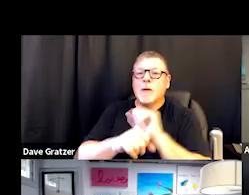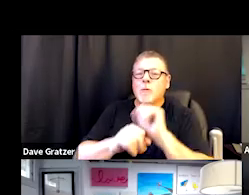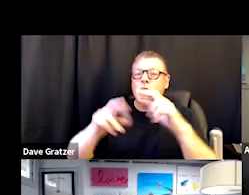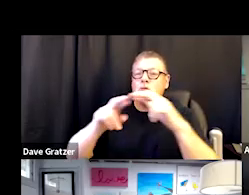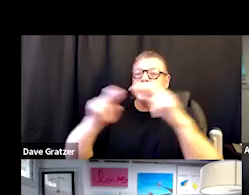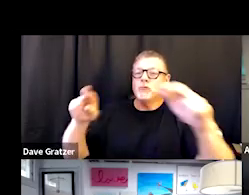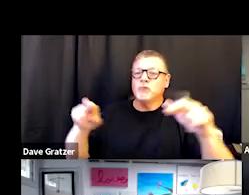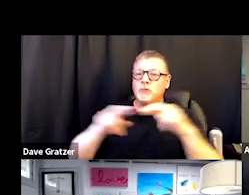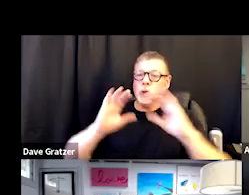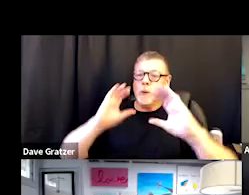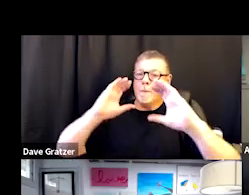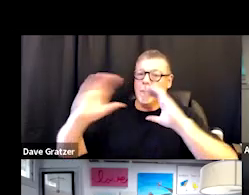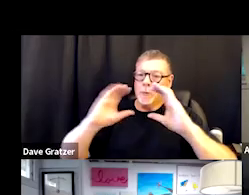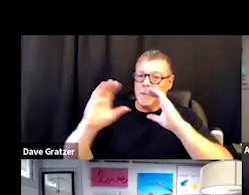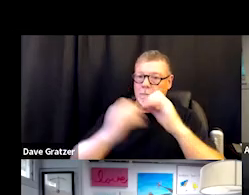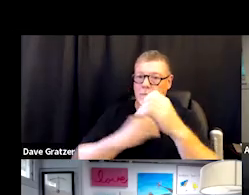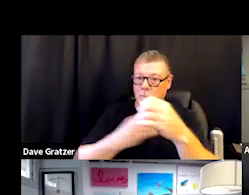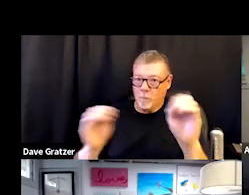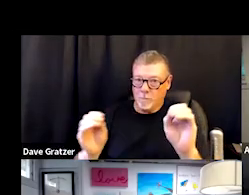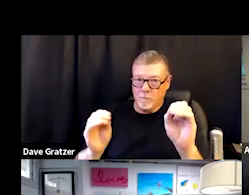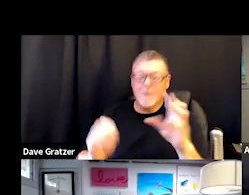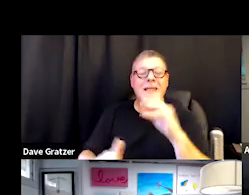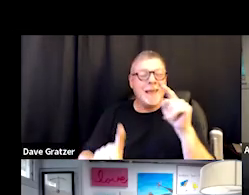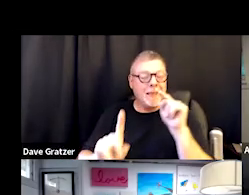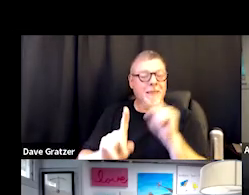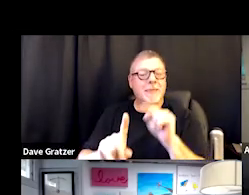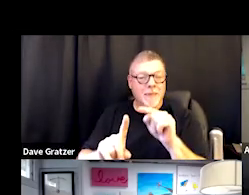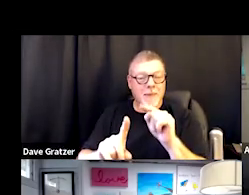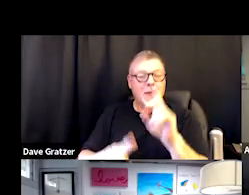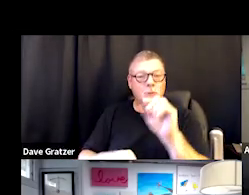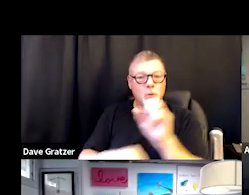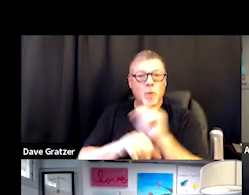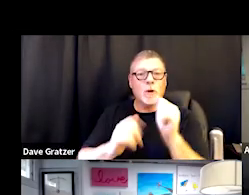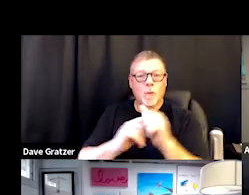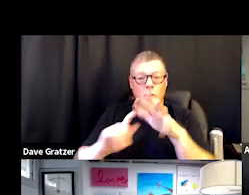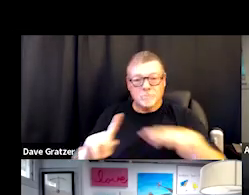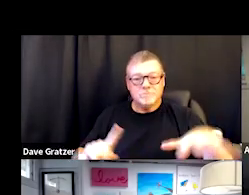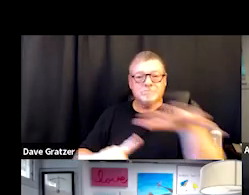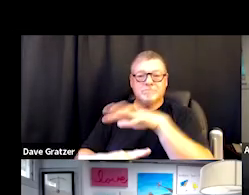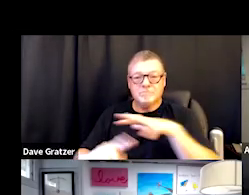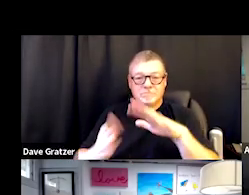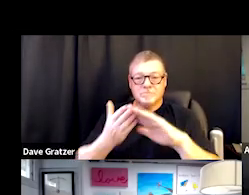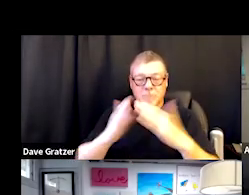So I think they're the folks that do work with the community and try to engage